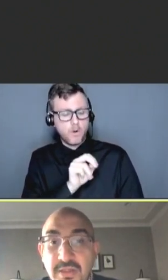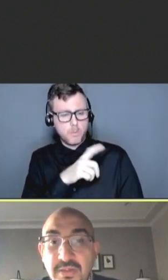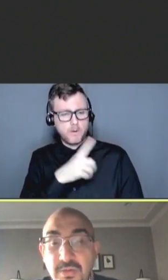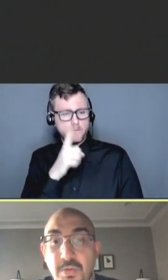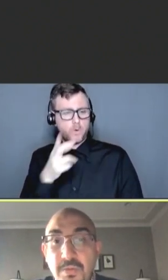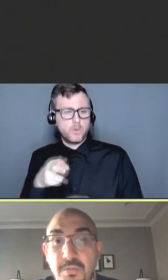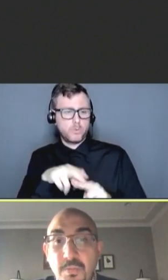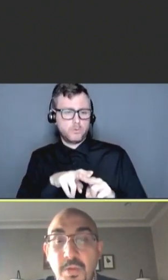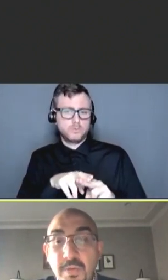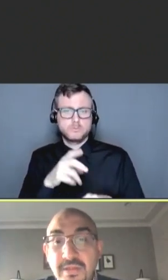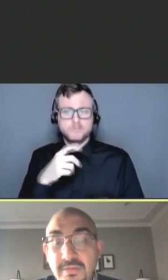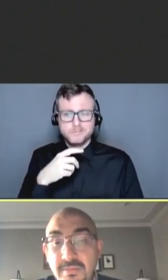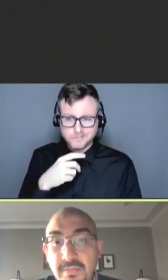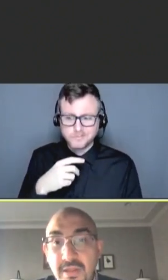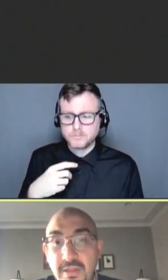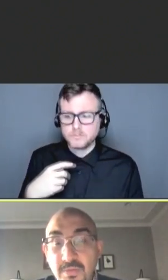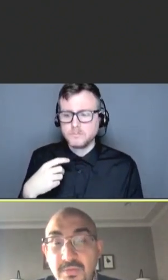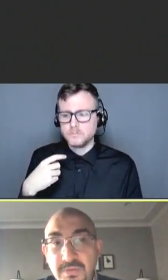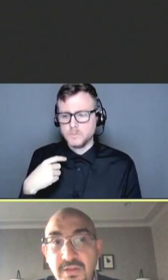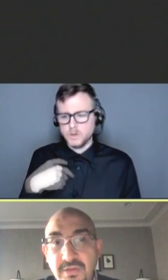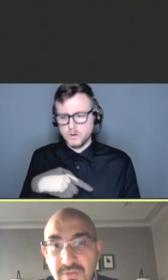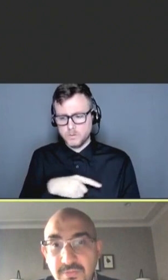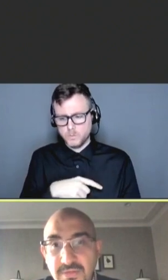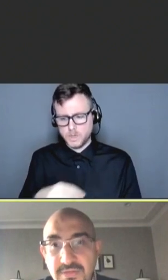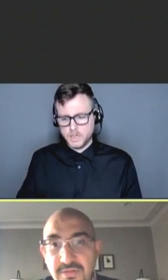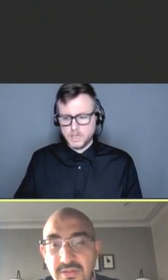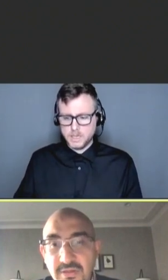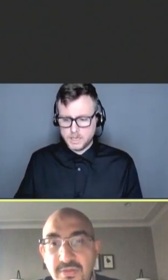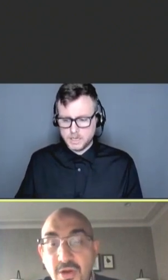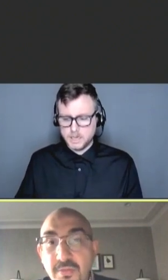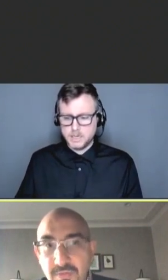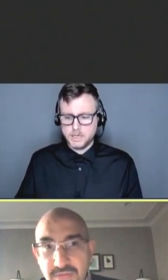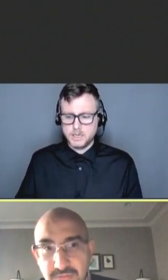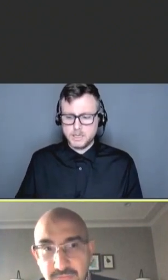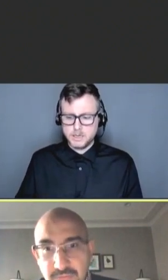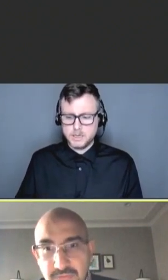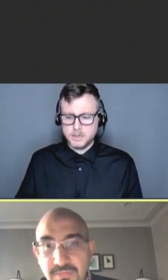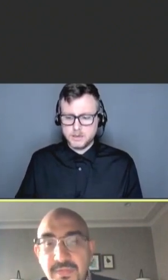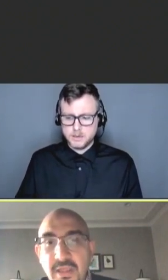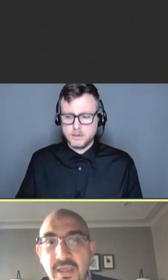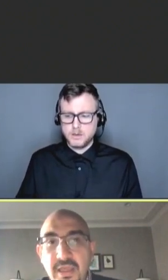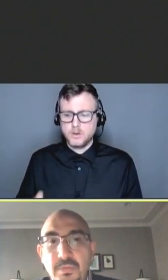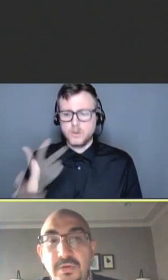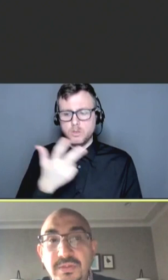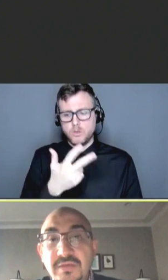So we went, in those three individuals that got the Omicron as a booster, and we looked